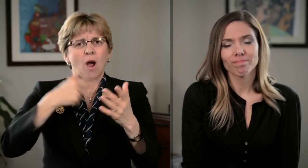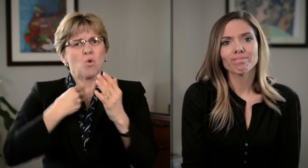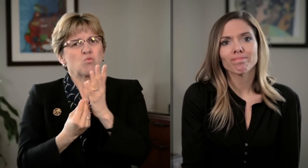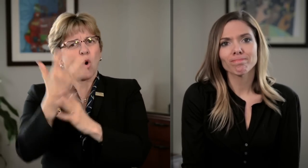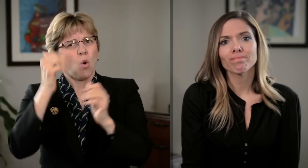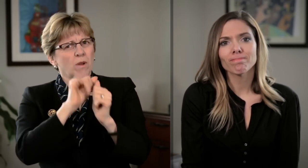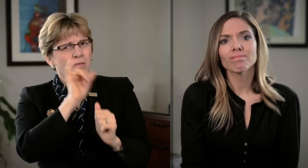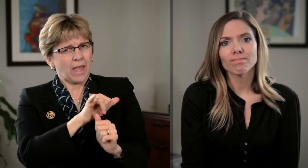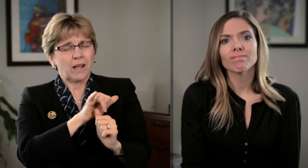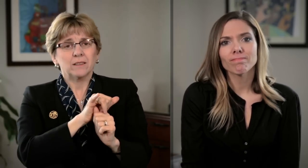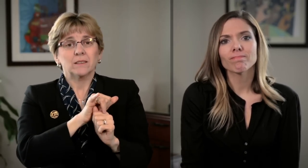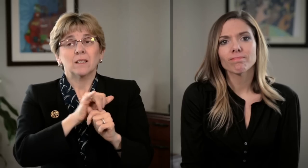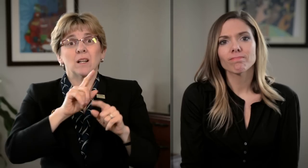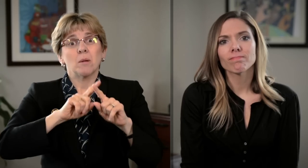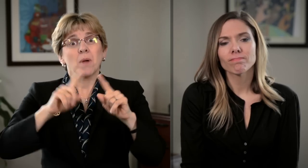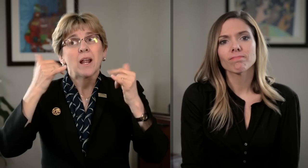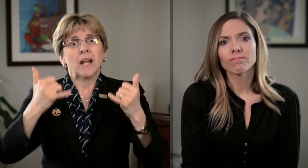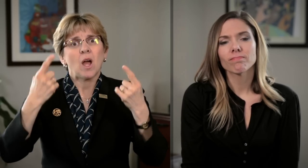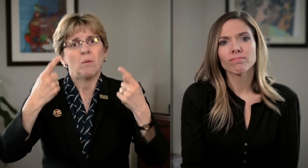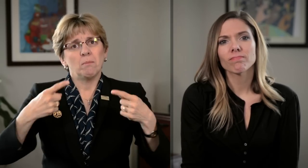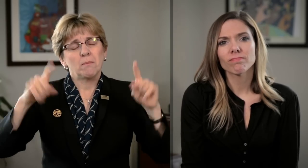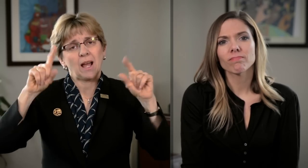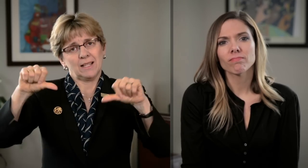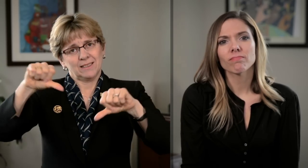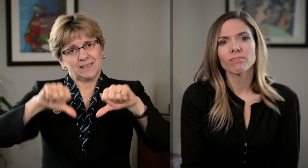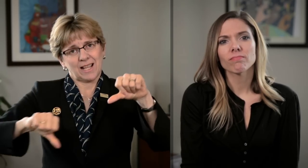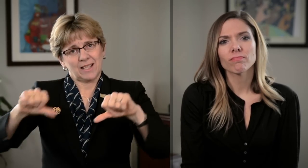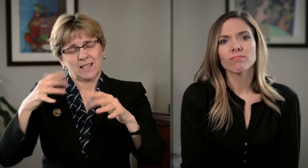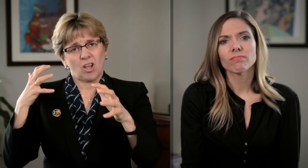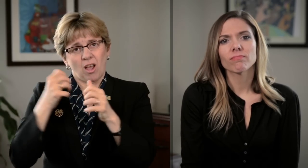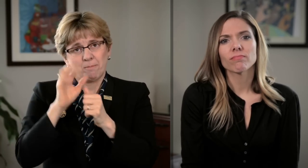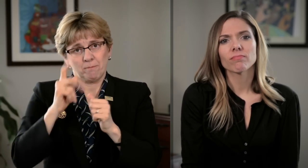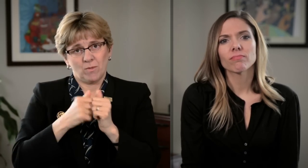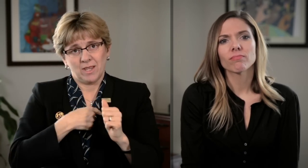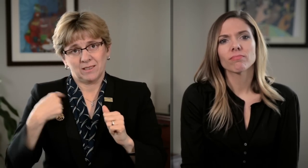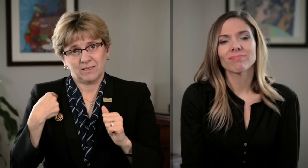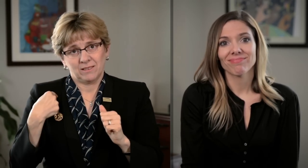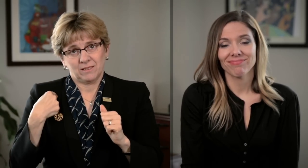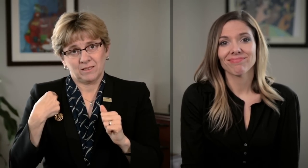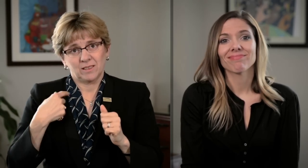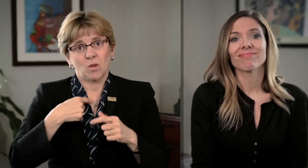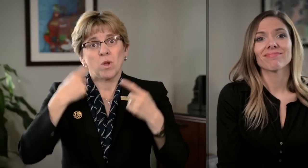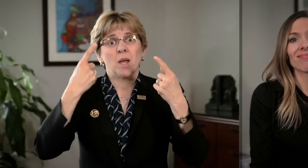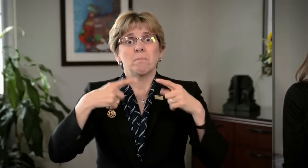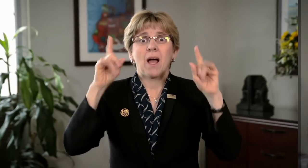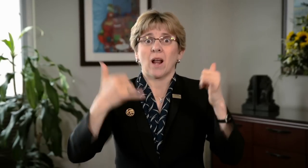We grow with it. But... now, at last science has caught up with us.